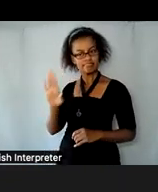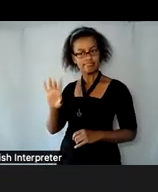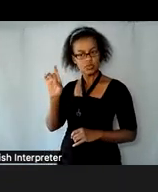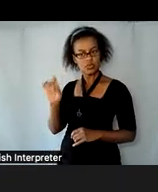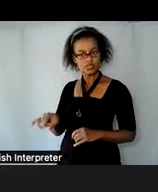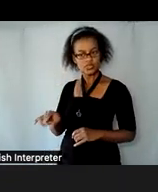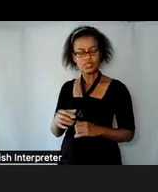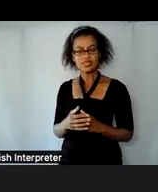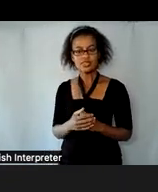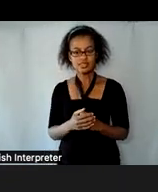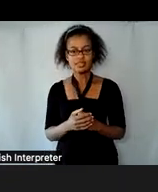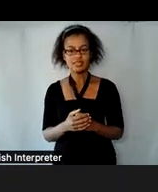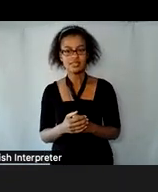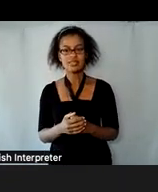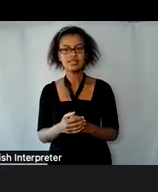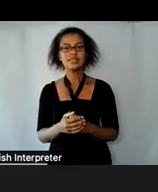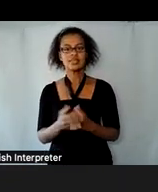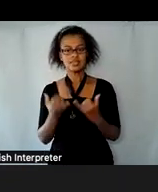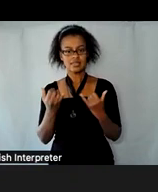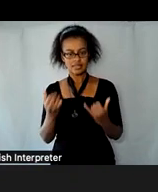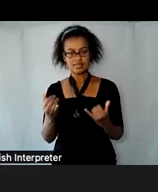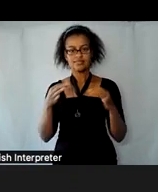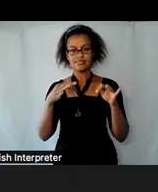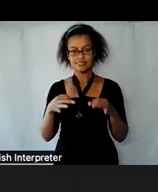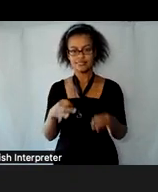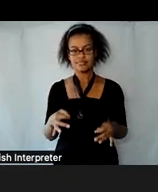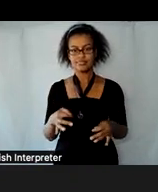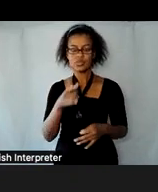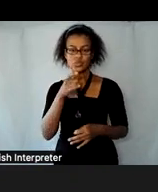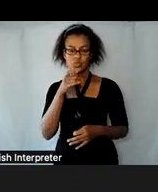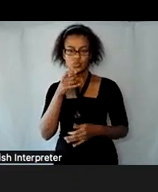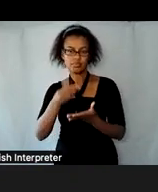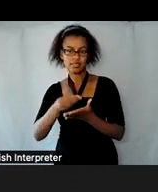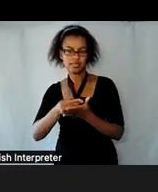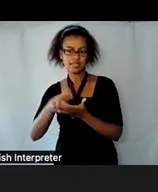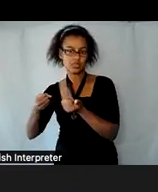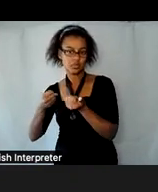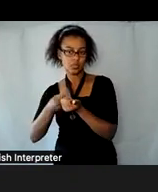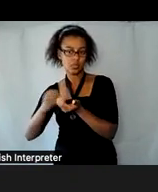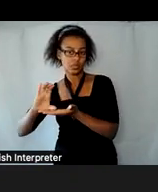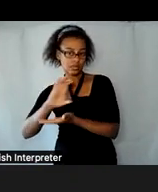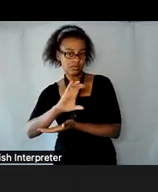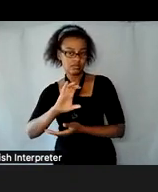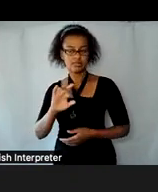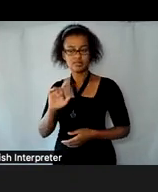And that's the granting the funding program by the Toronto Arts Council.